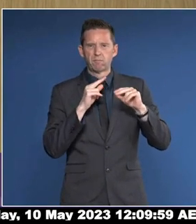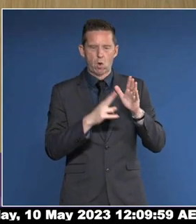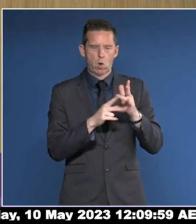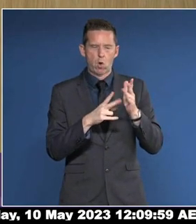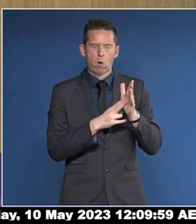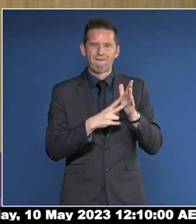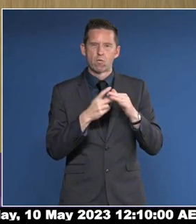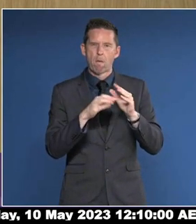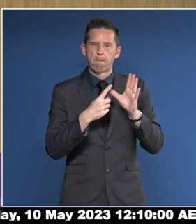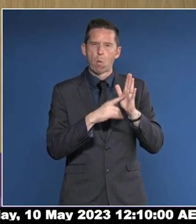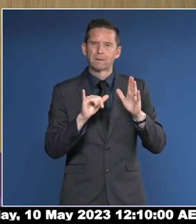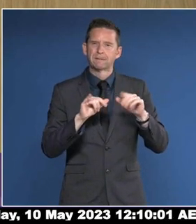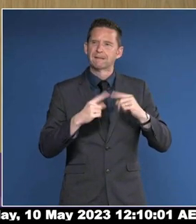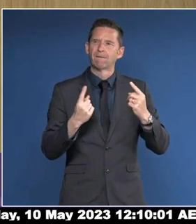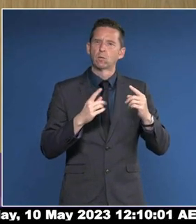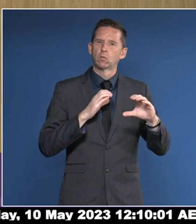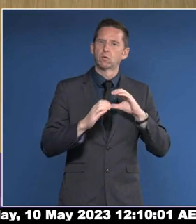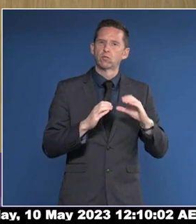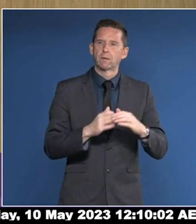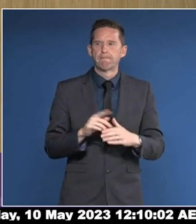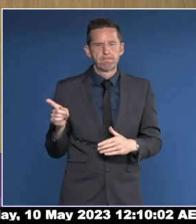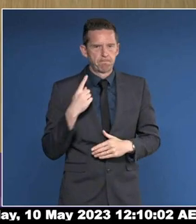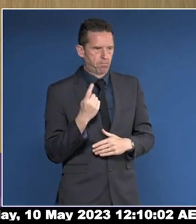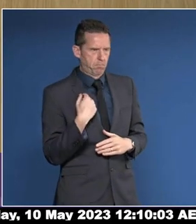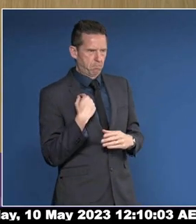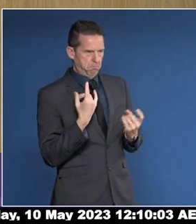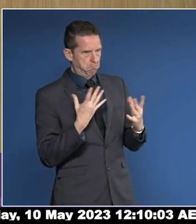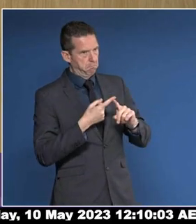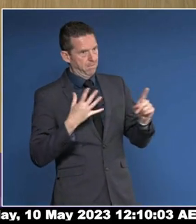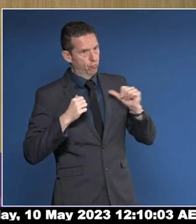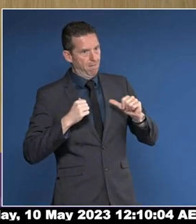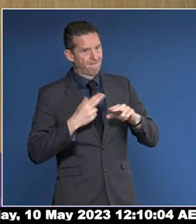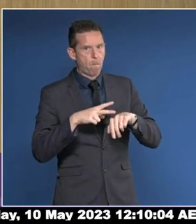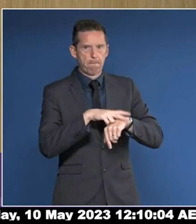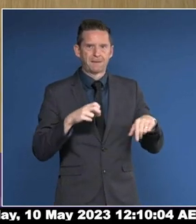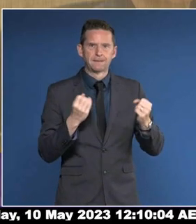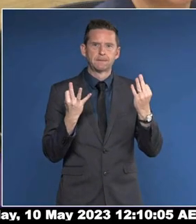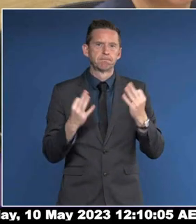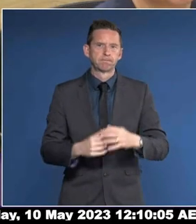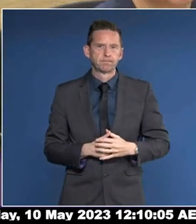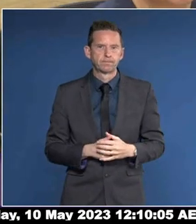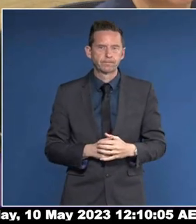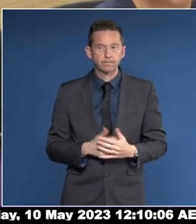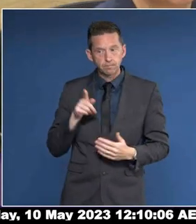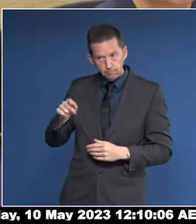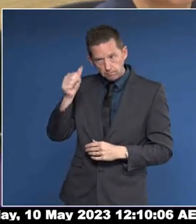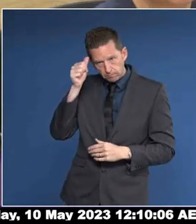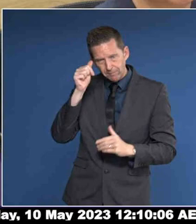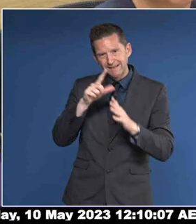There's no specific training that I'm aware of. Right. Are you aware that the Department of Children, Youth Justice and